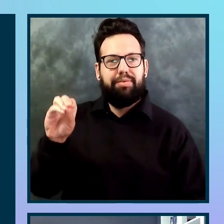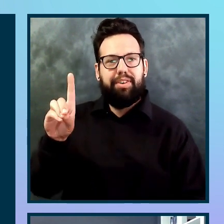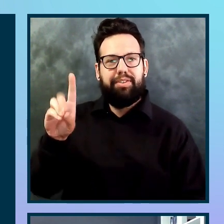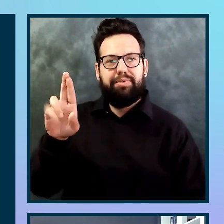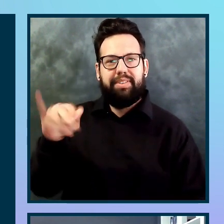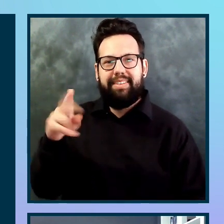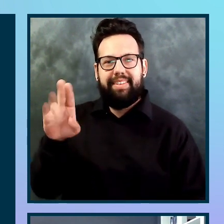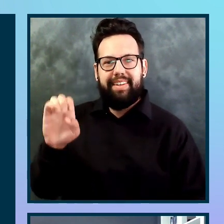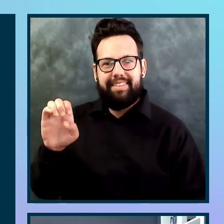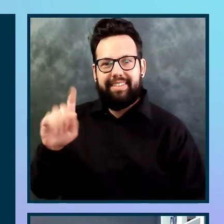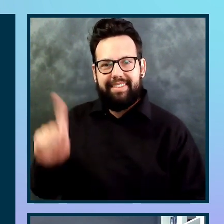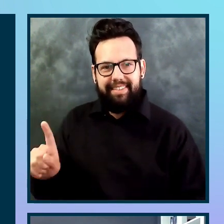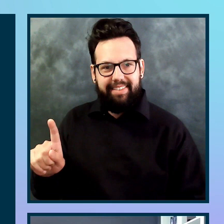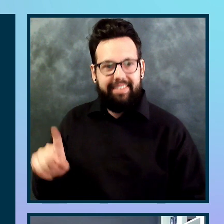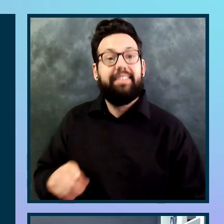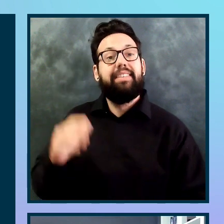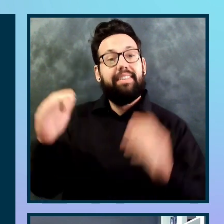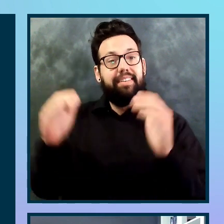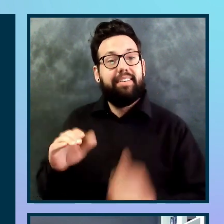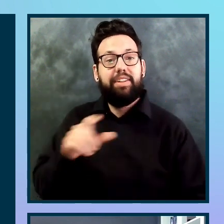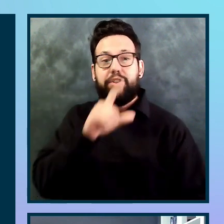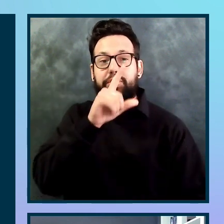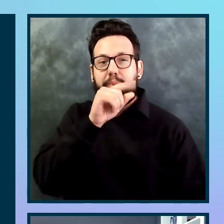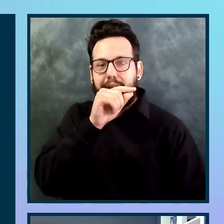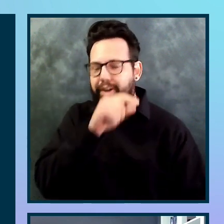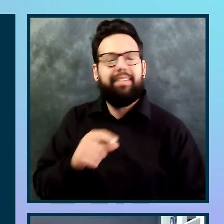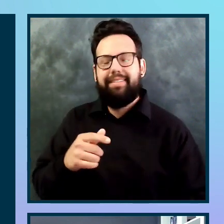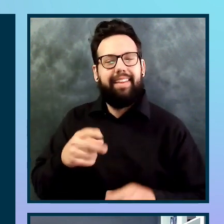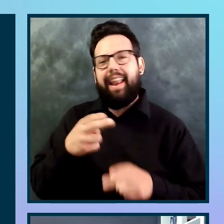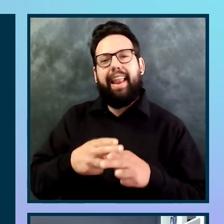So it is HecOsborneRod, shortened,